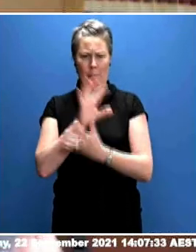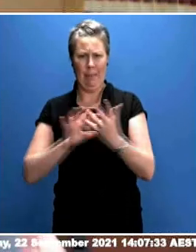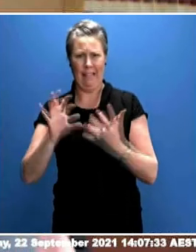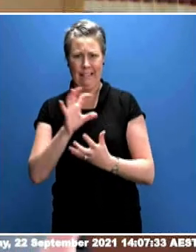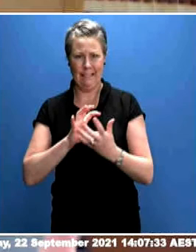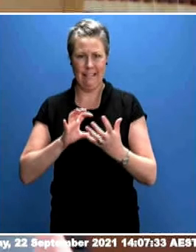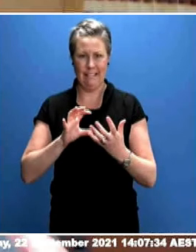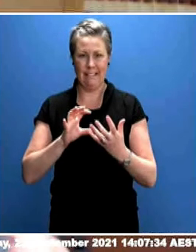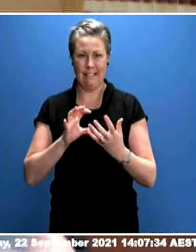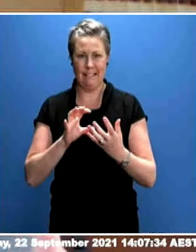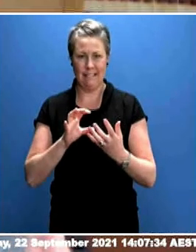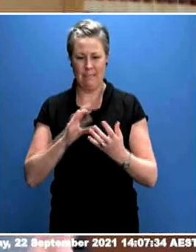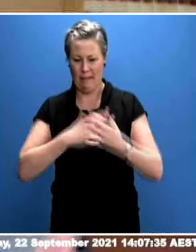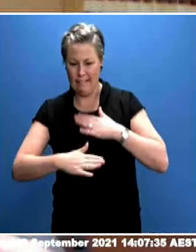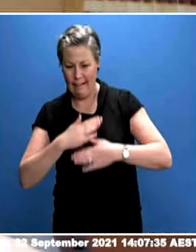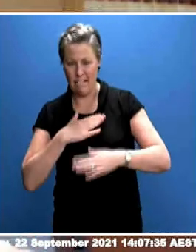to cope with children.